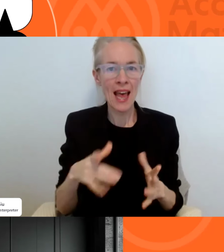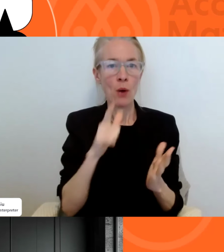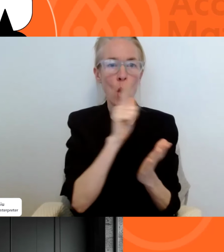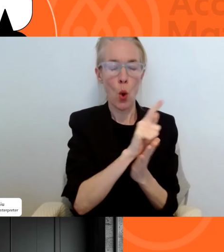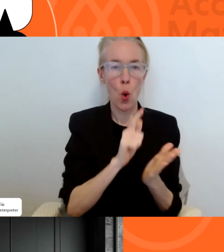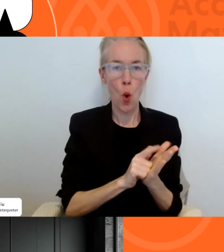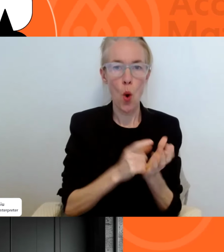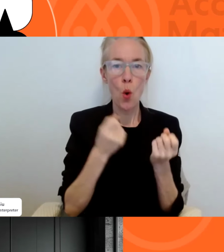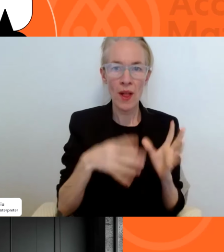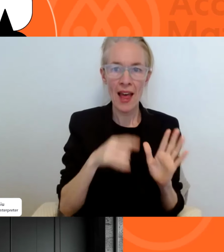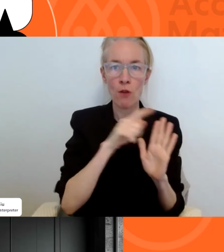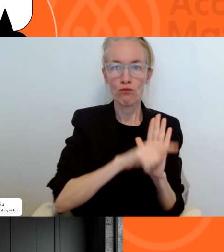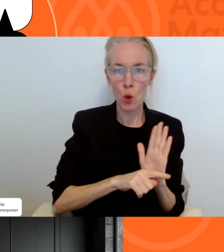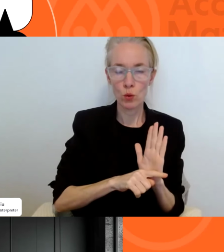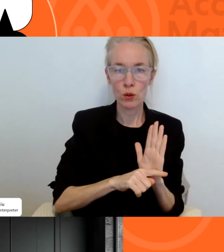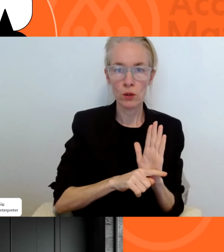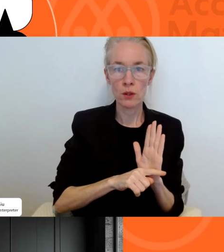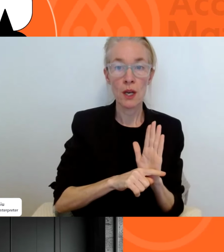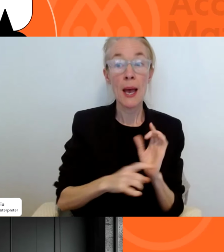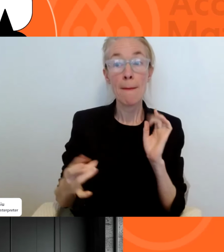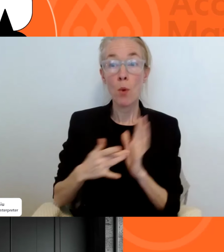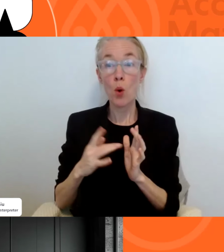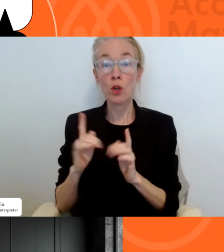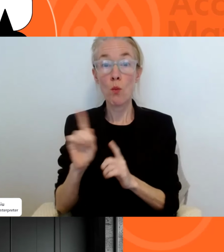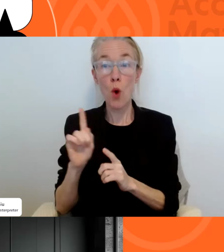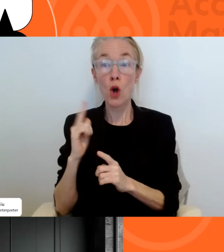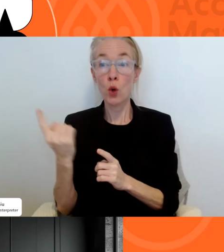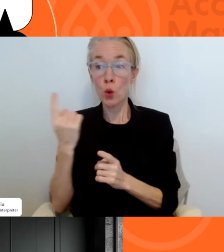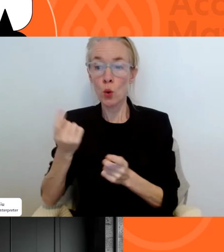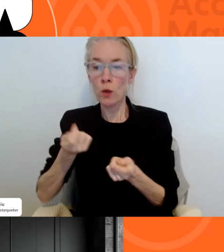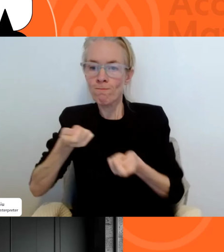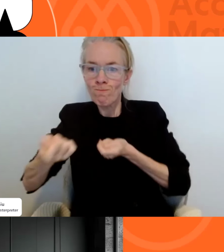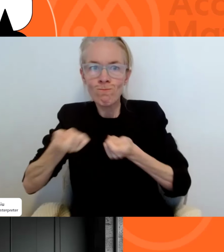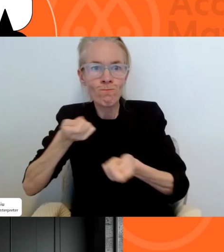building, it's about people that build the regulation, and it's